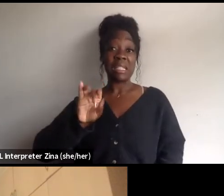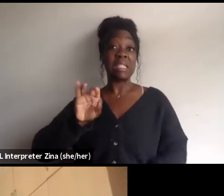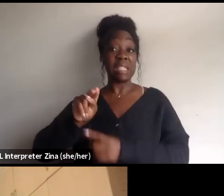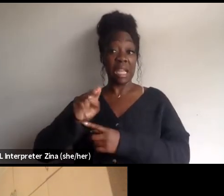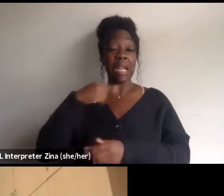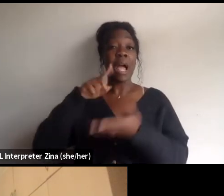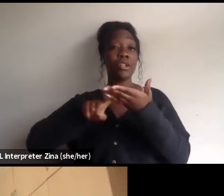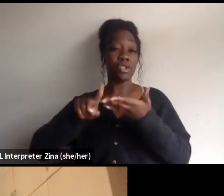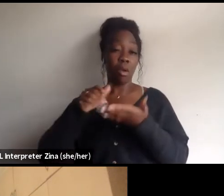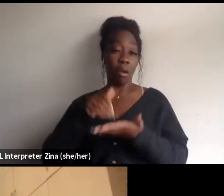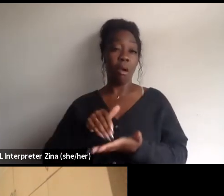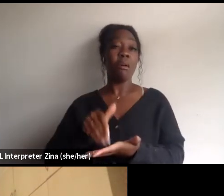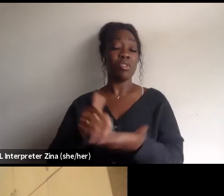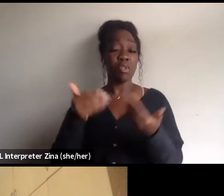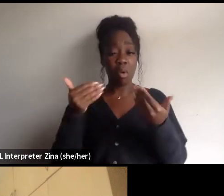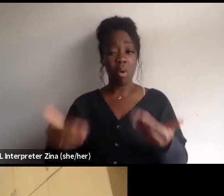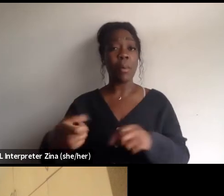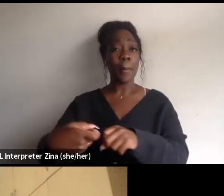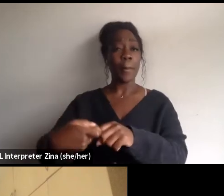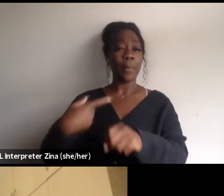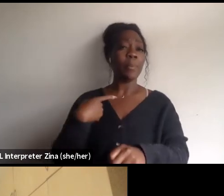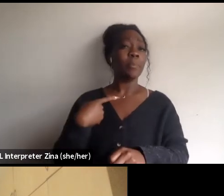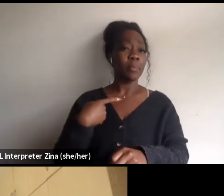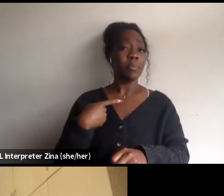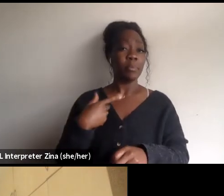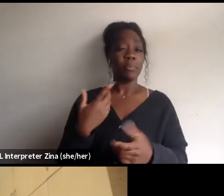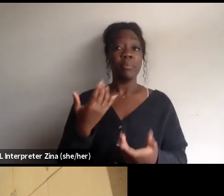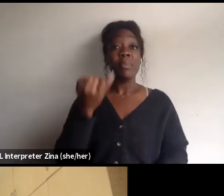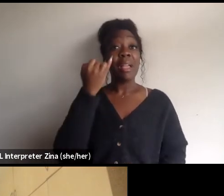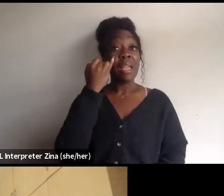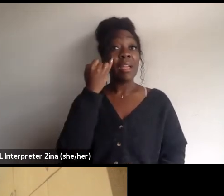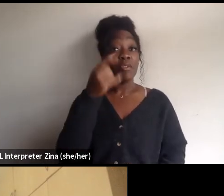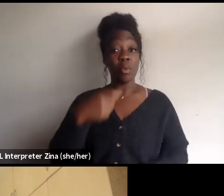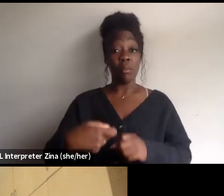Just in your, if you send me a note on anything,